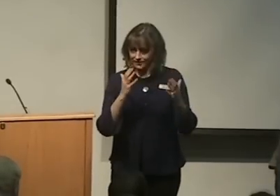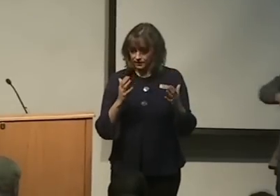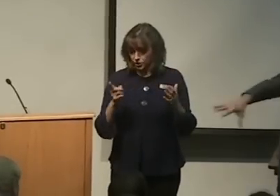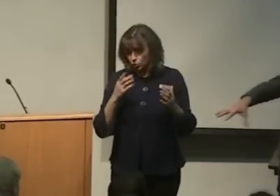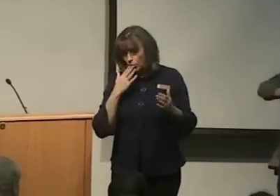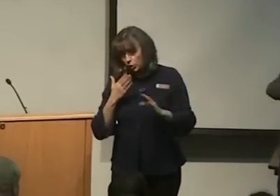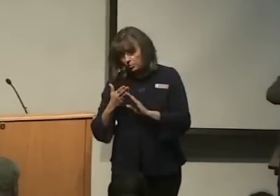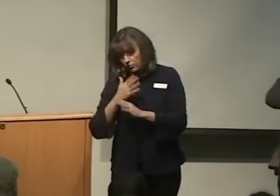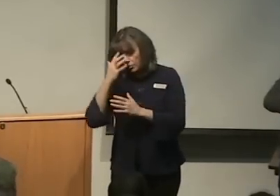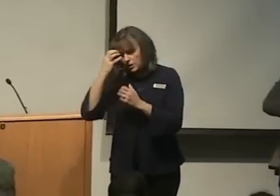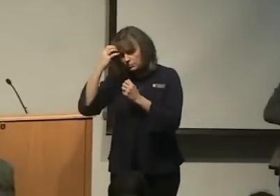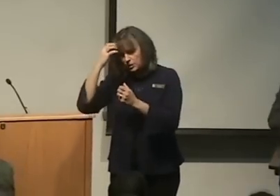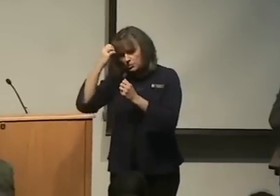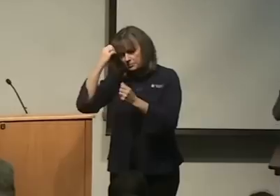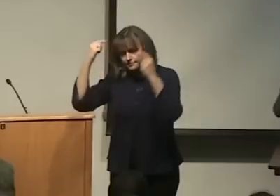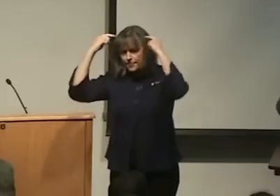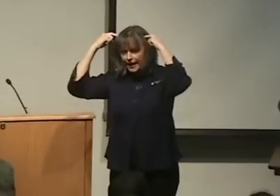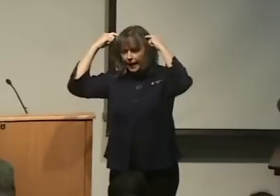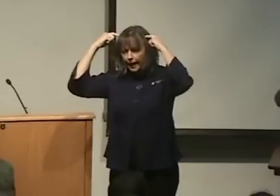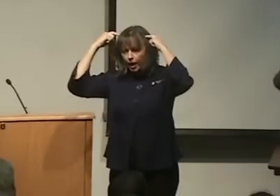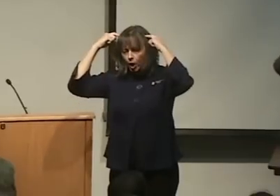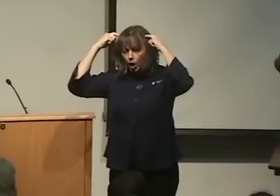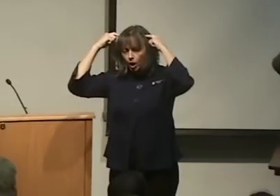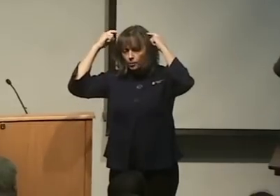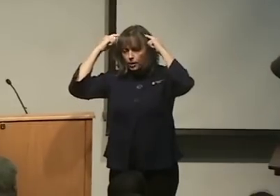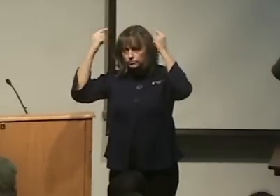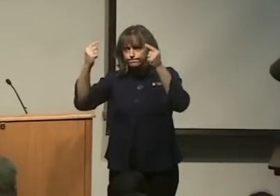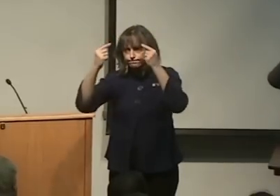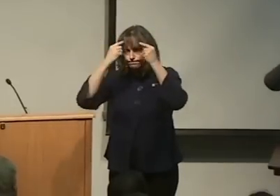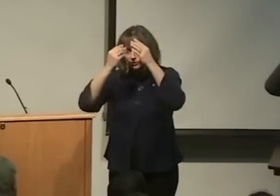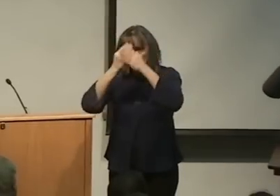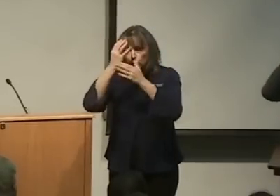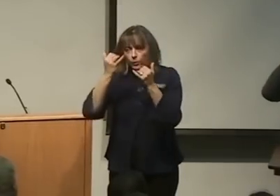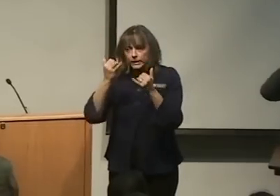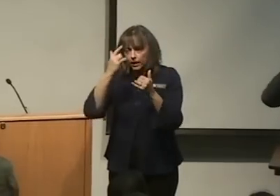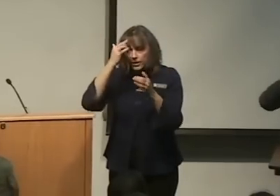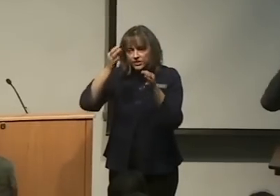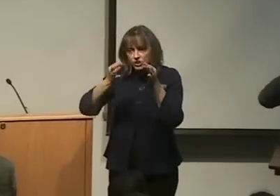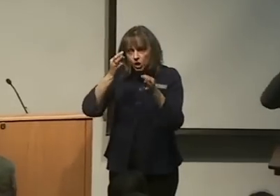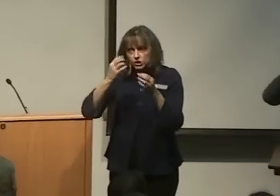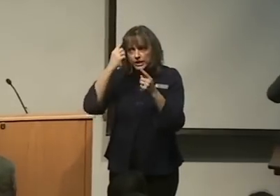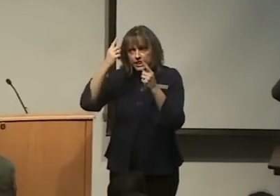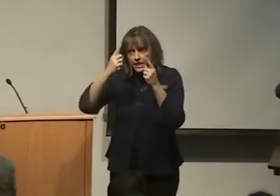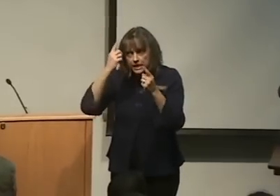at this other thing, and then literally the judgment part, the thinking, the critical thinking piece that we're trying